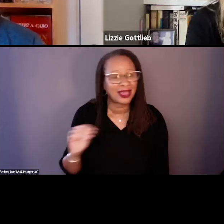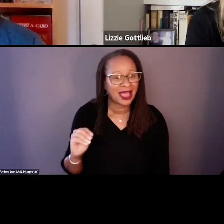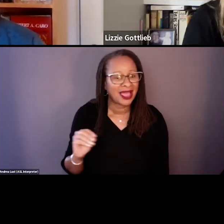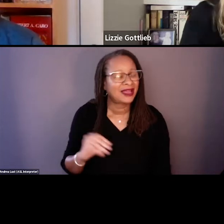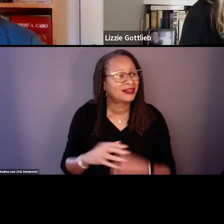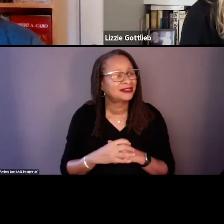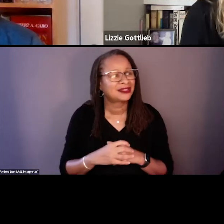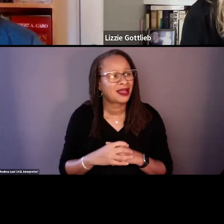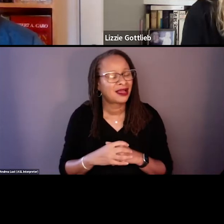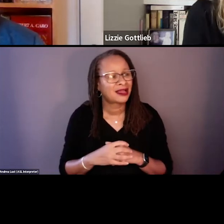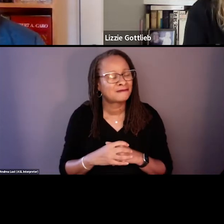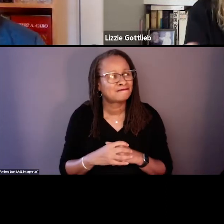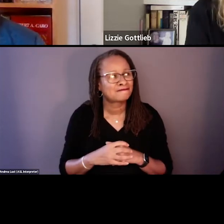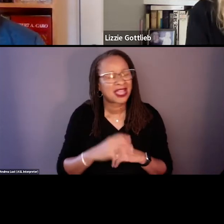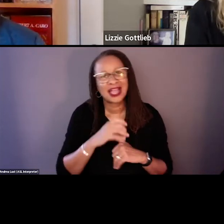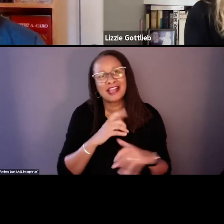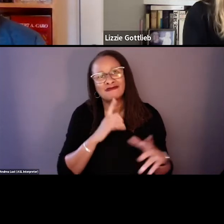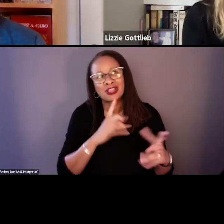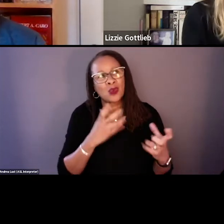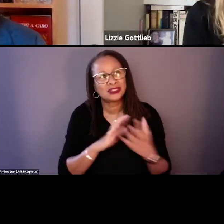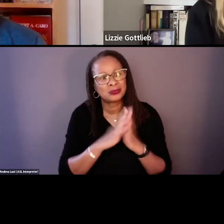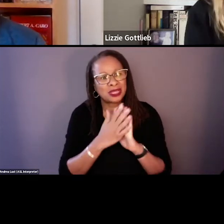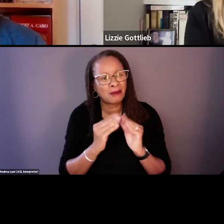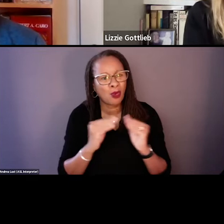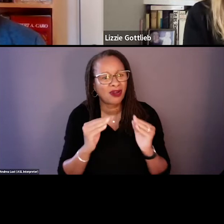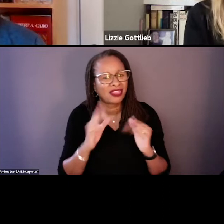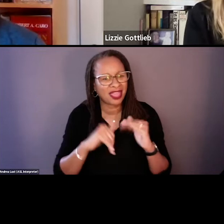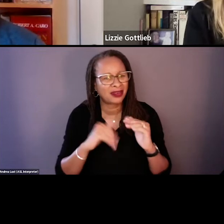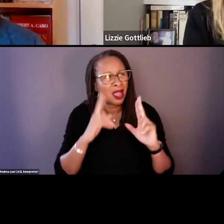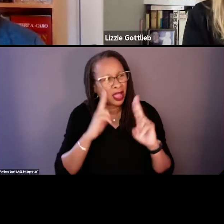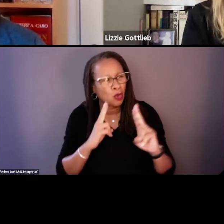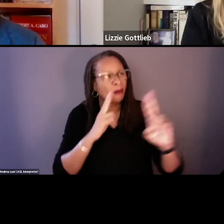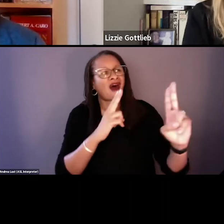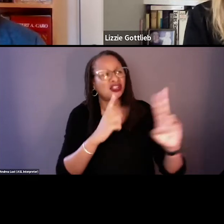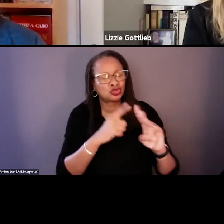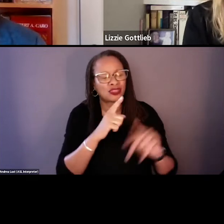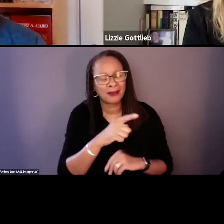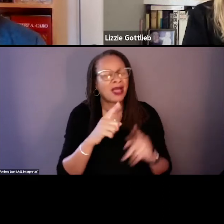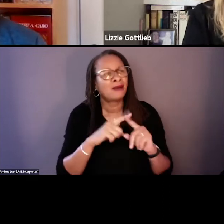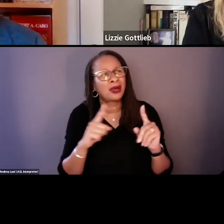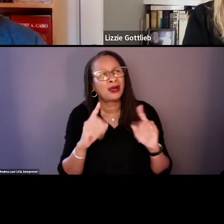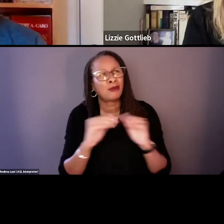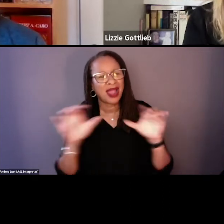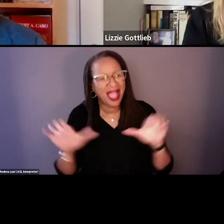without it being a sort of homage to them. I really wanted it to be an active, dynamic film